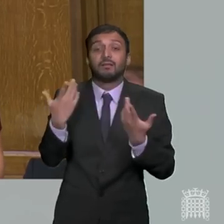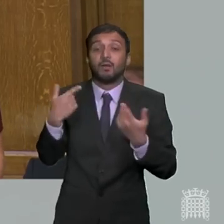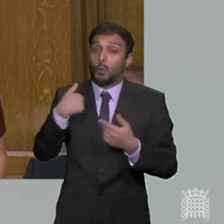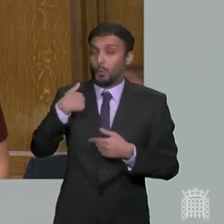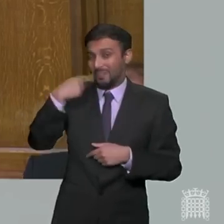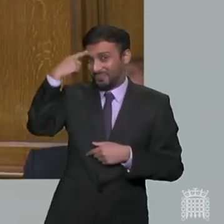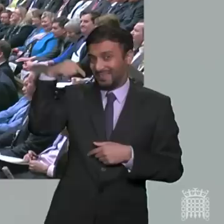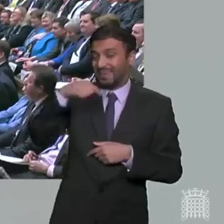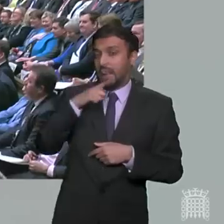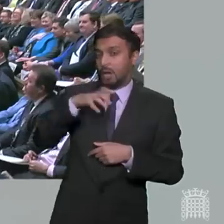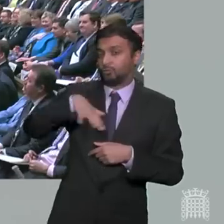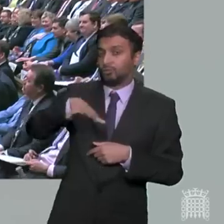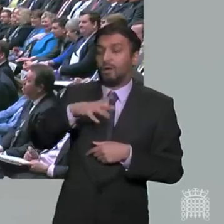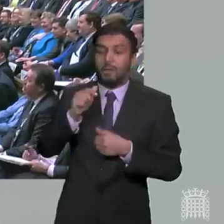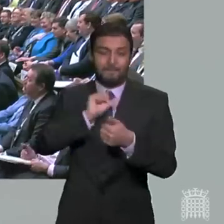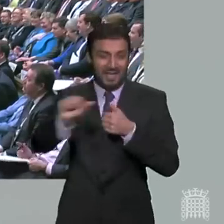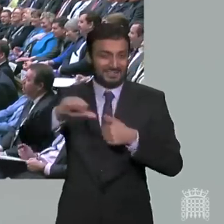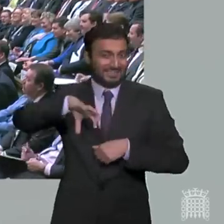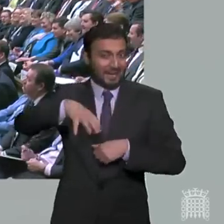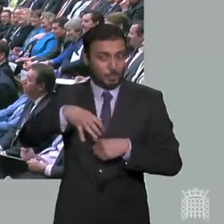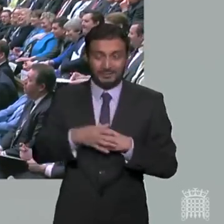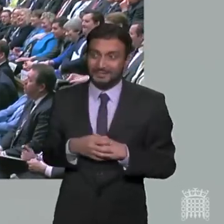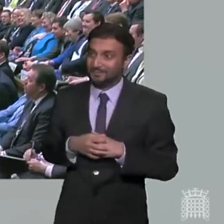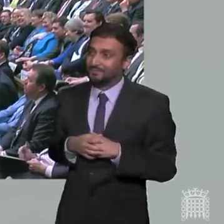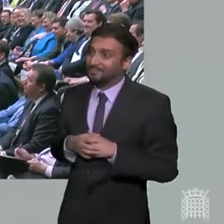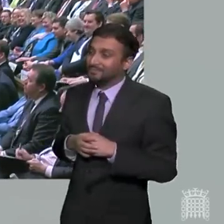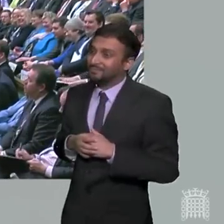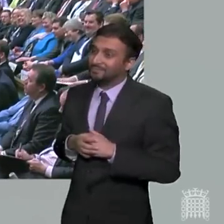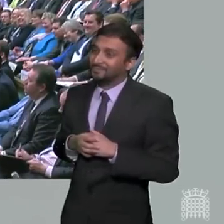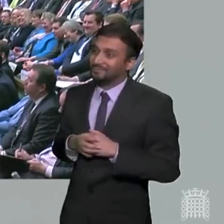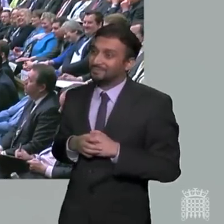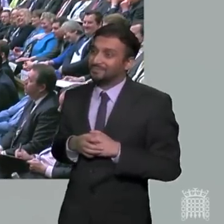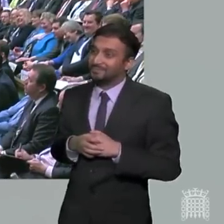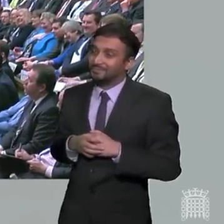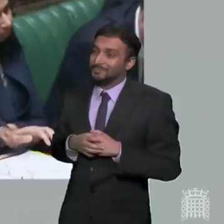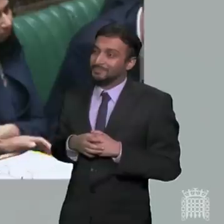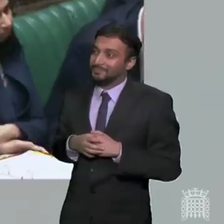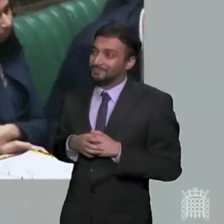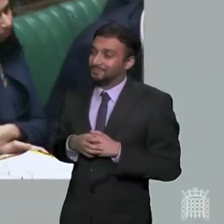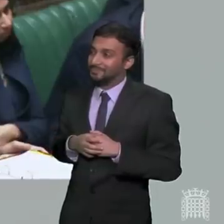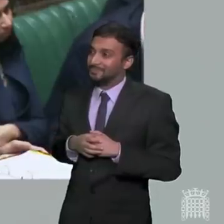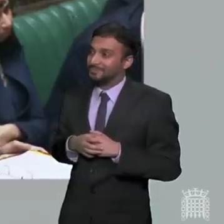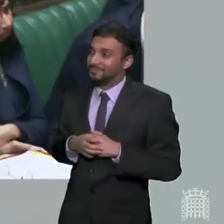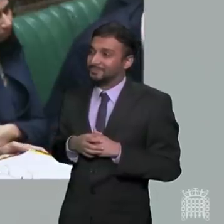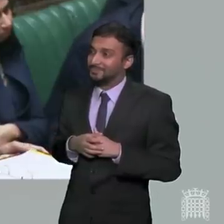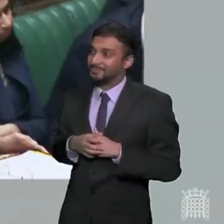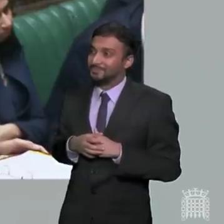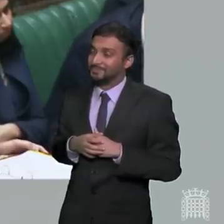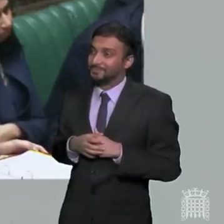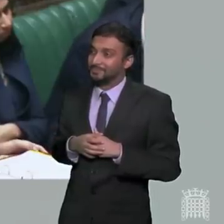The Prime Minister I offer my best wishes to my hon.